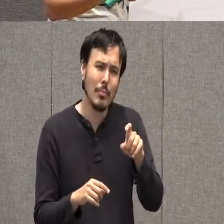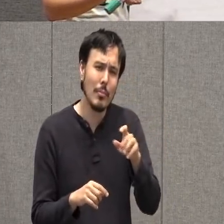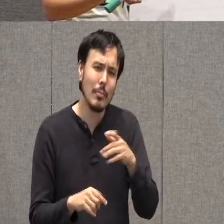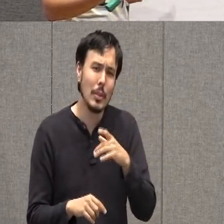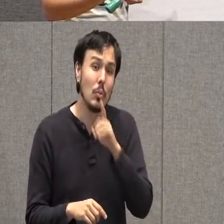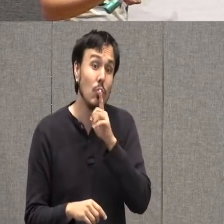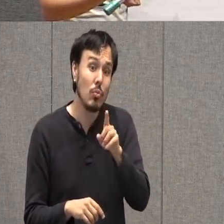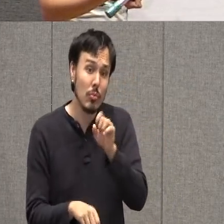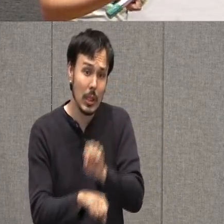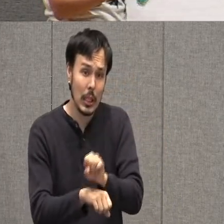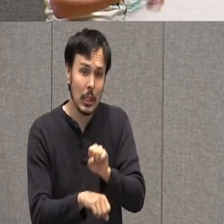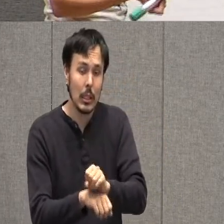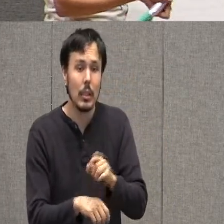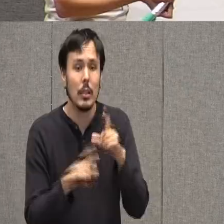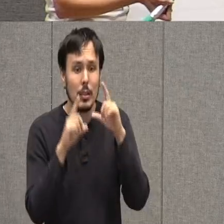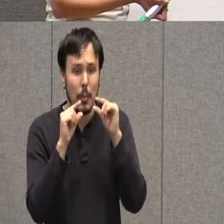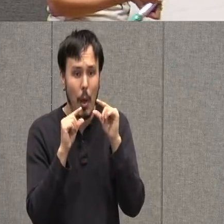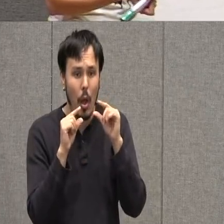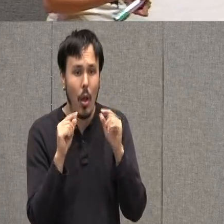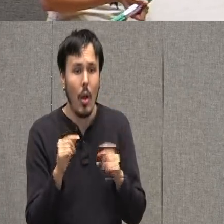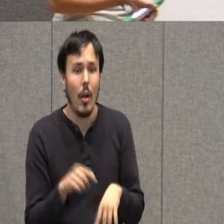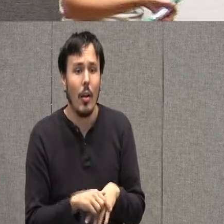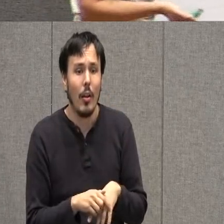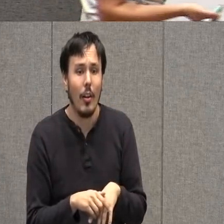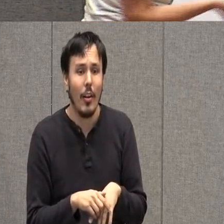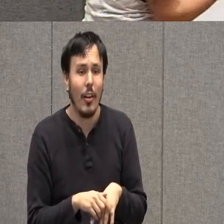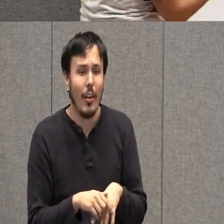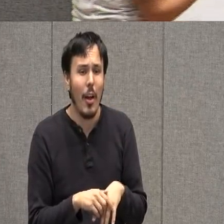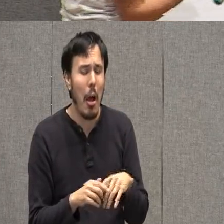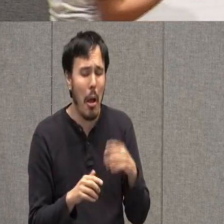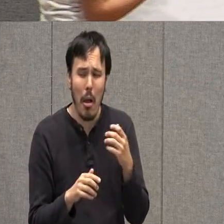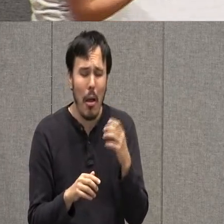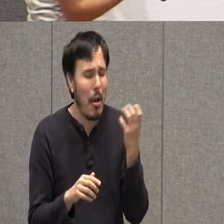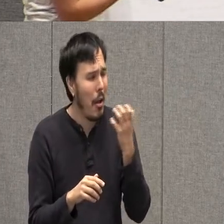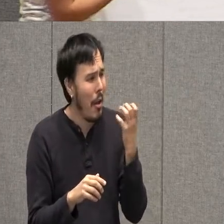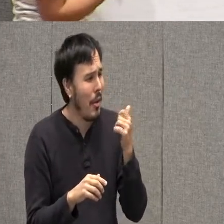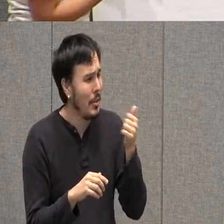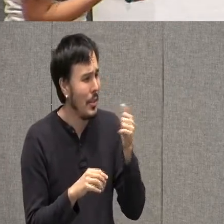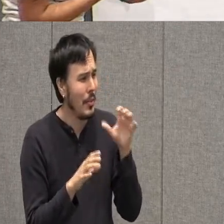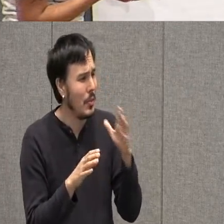I feel like you're giving me so many tools to know what to do. Thank you! You're rocking it!